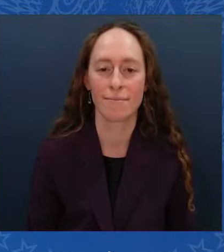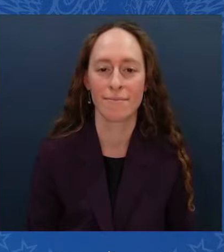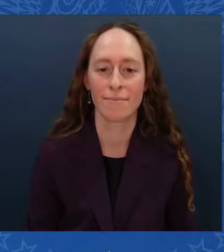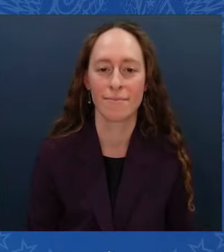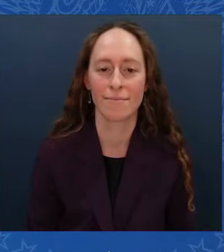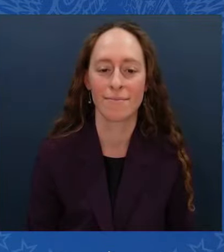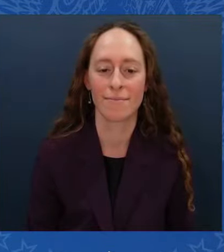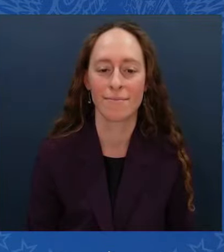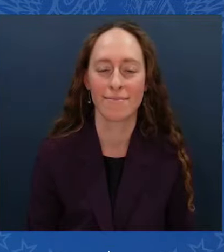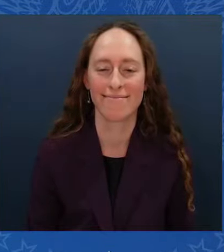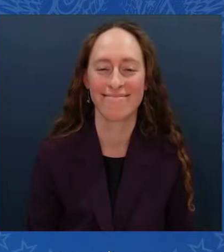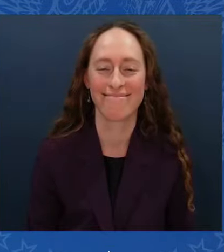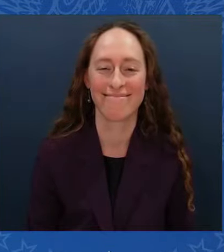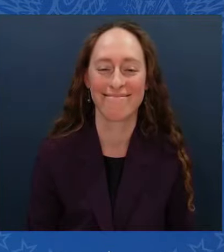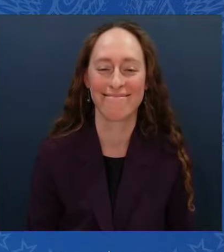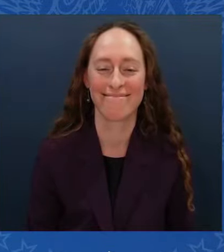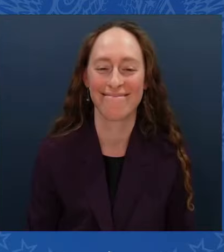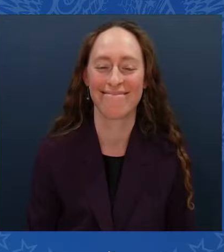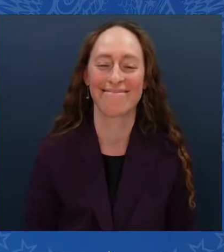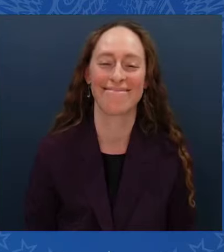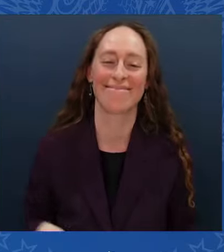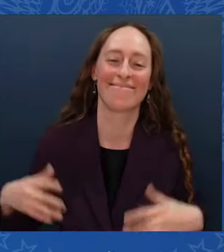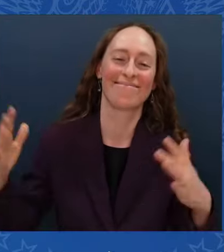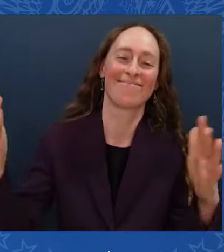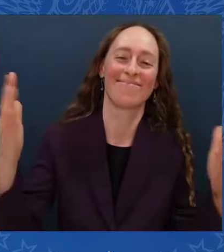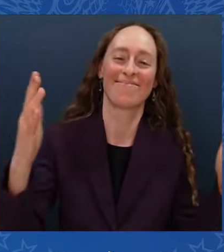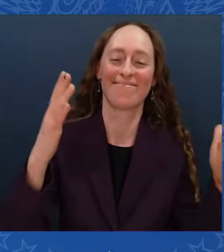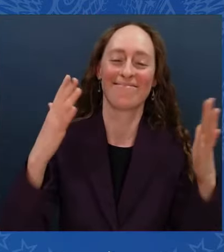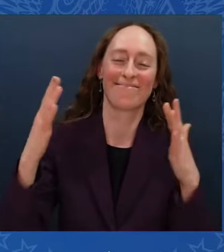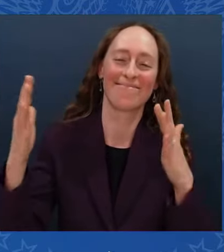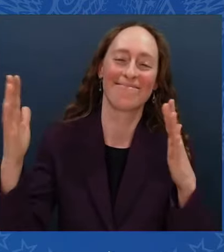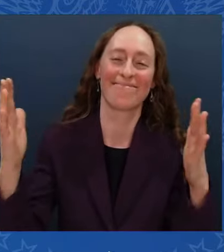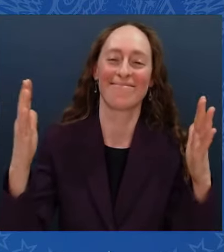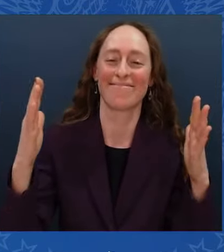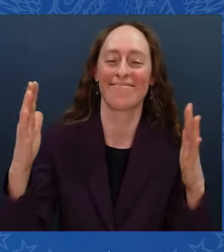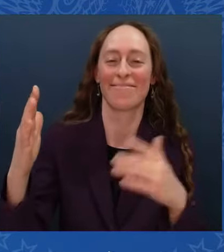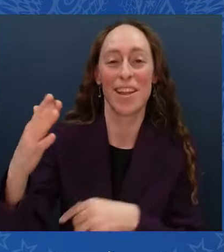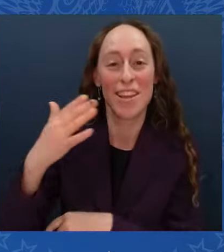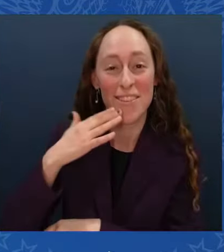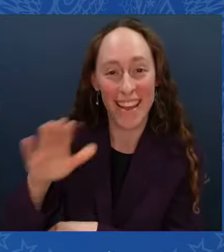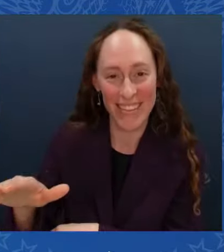Female Speaker: Good afternoon. Good afternoon, everyone.